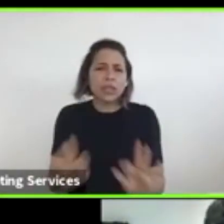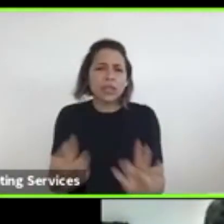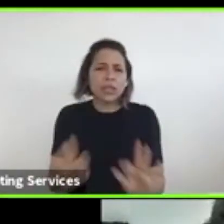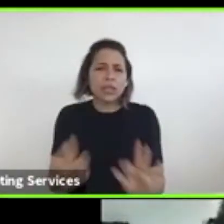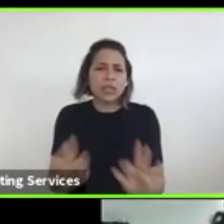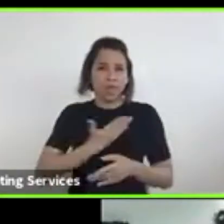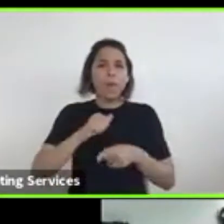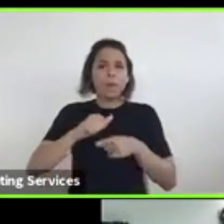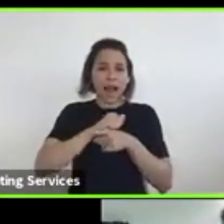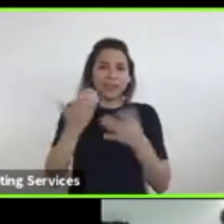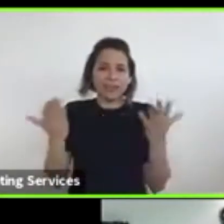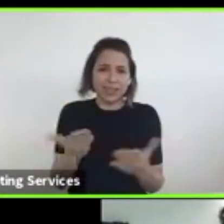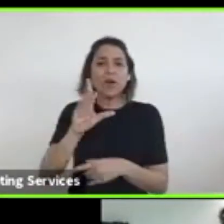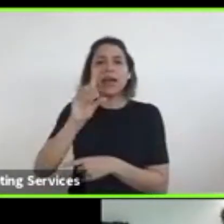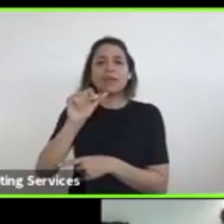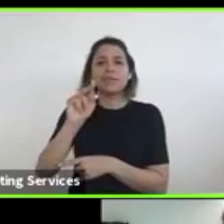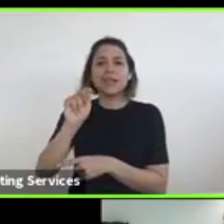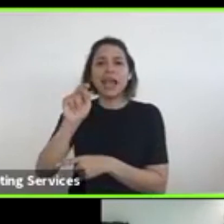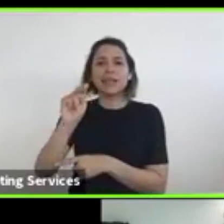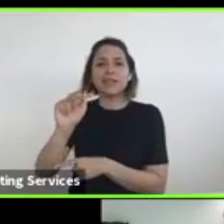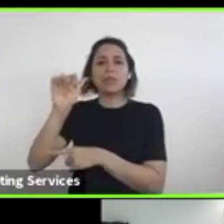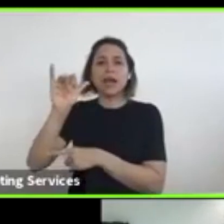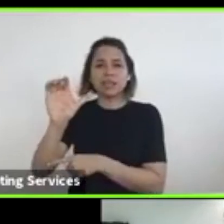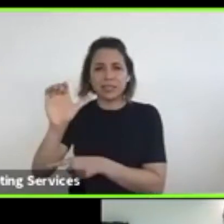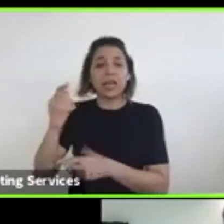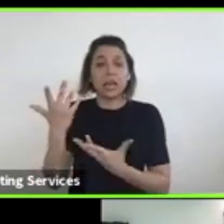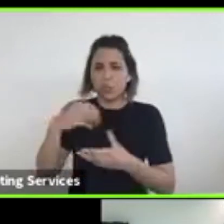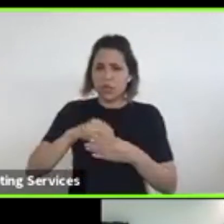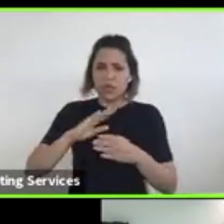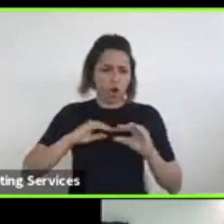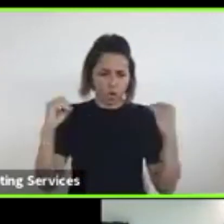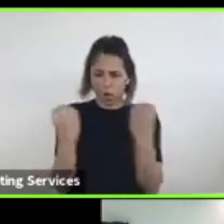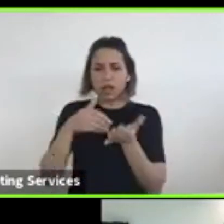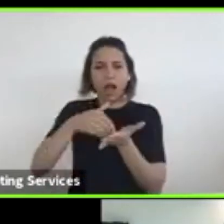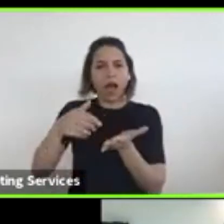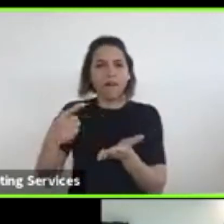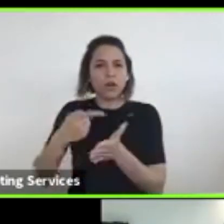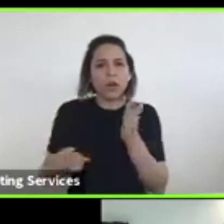AS A -- THIS ORGANIZATION I THINK OFTEN WHAT TENDS TO HAPPEN IS THE MODEL OF